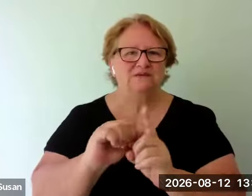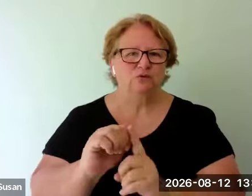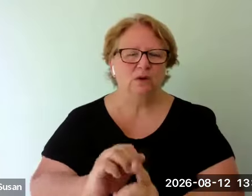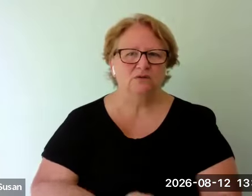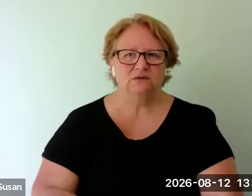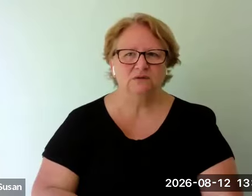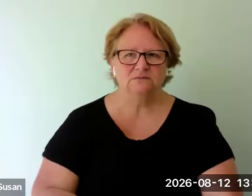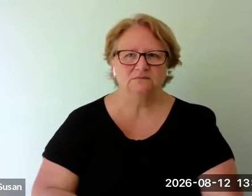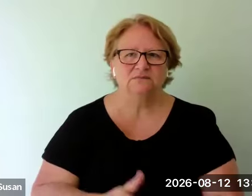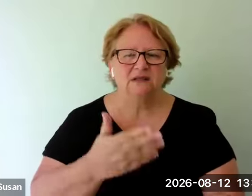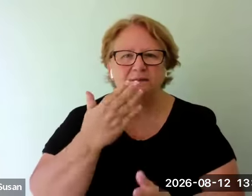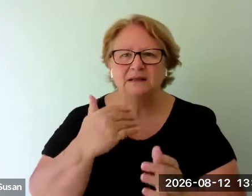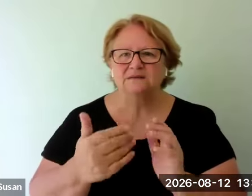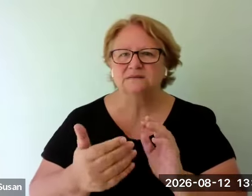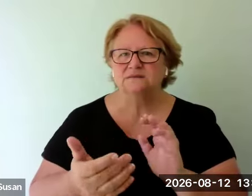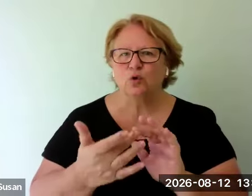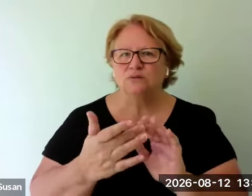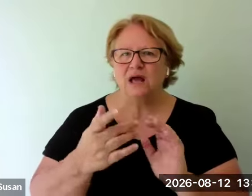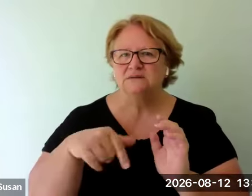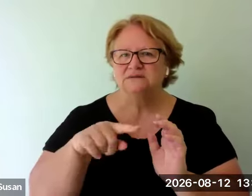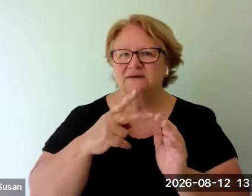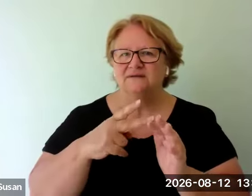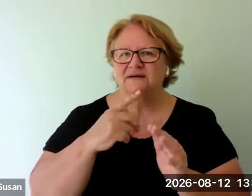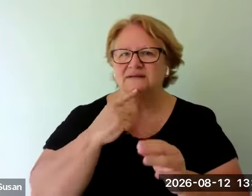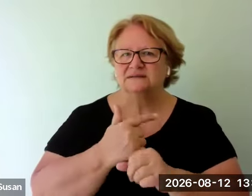advice we provide is general it does help us to see how